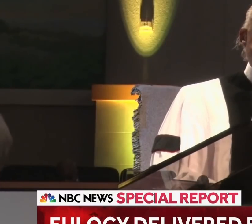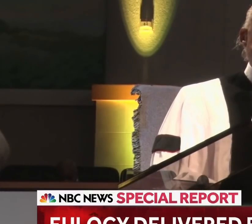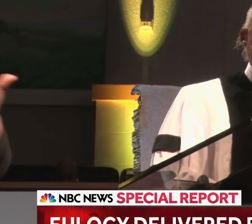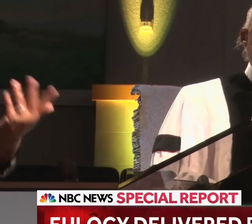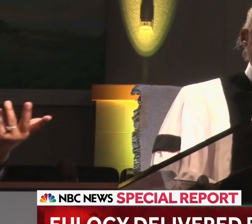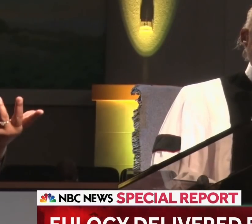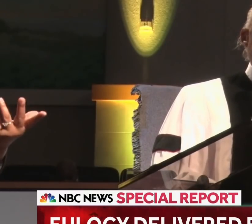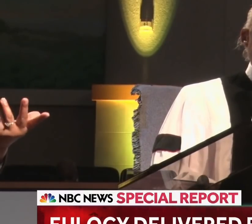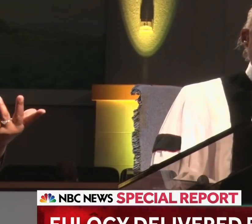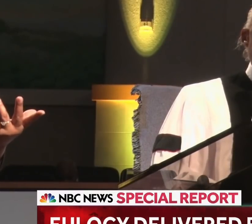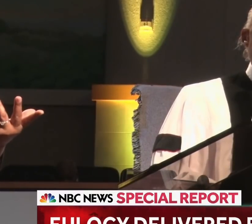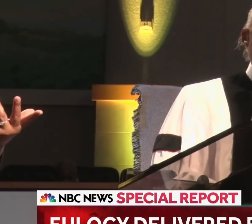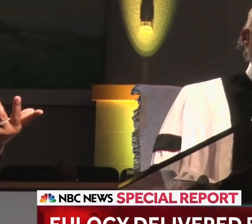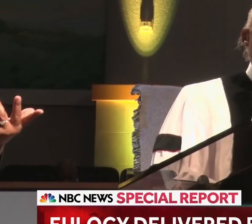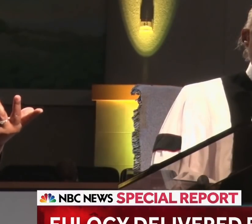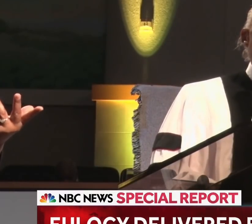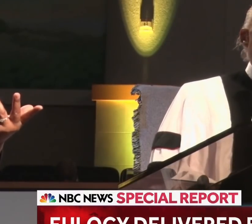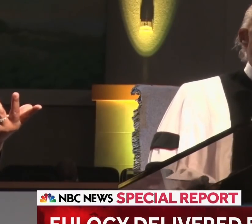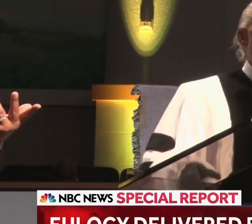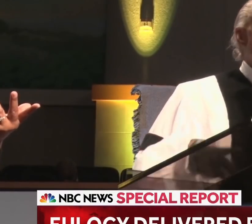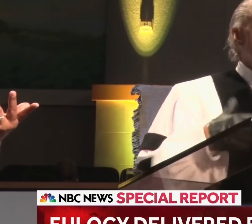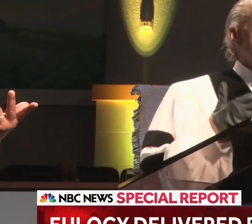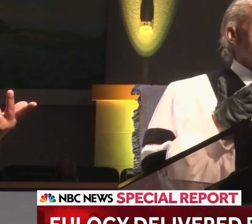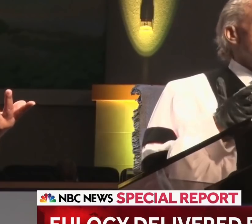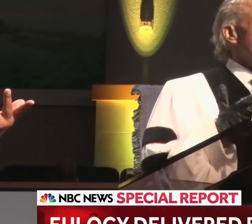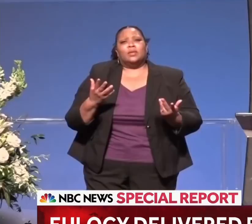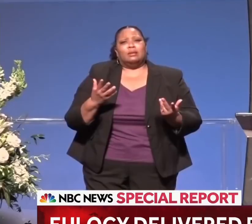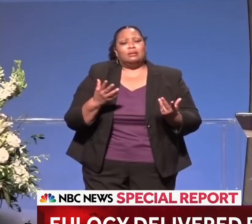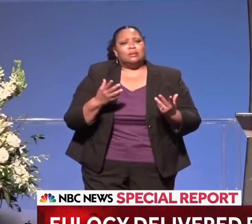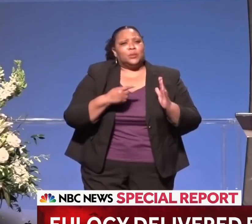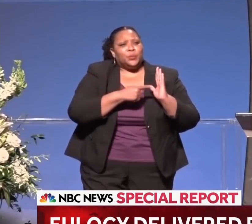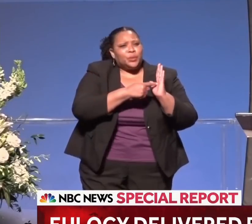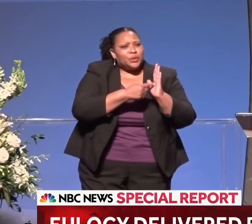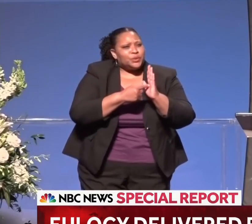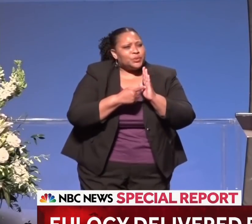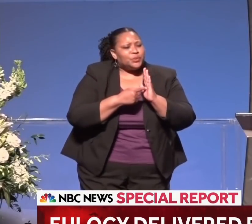WHAT ABOUT THE HUMAN RIGHT OF GEORGE FLOYD? GEORGE FLOYD?